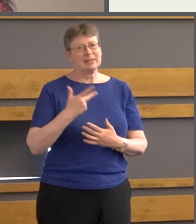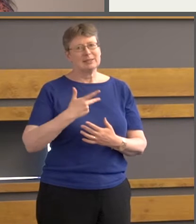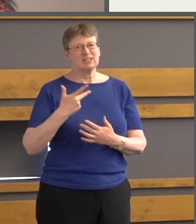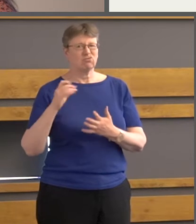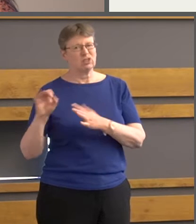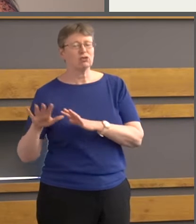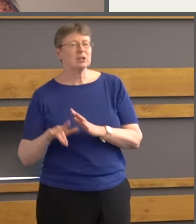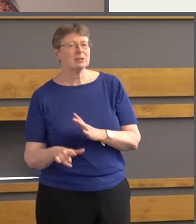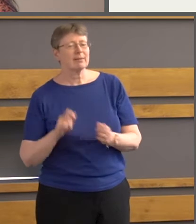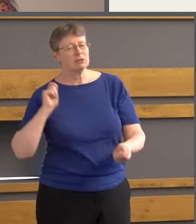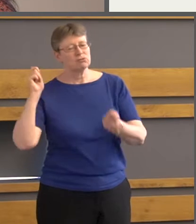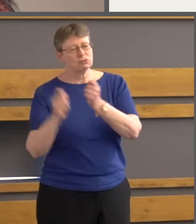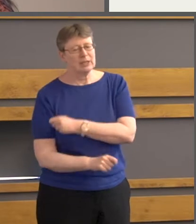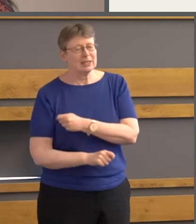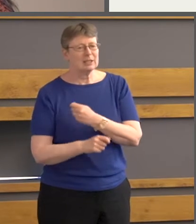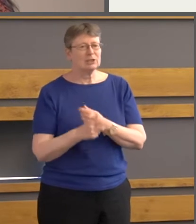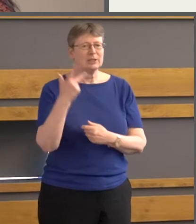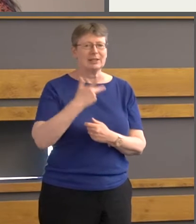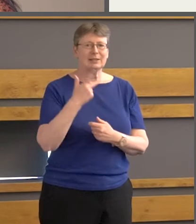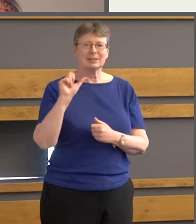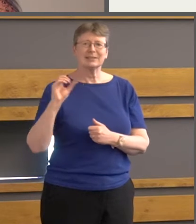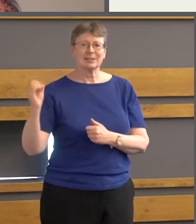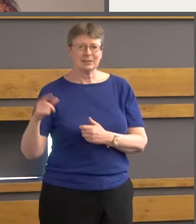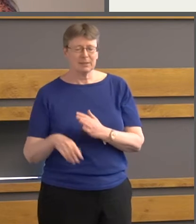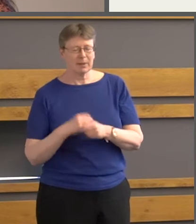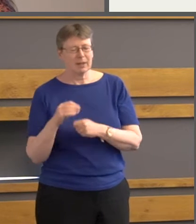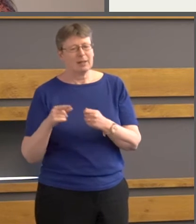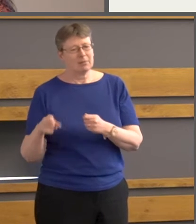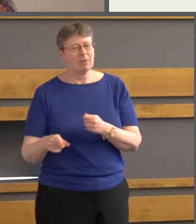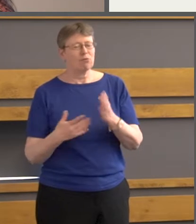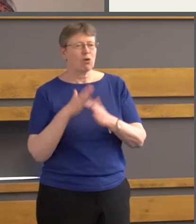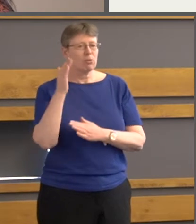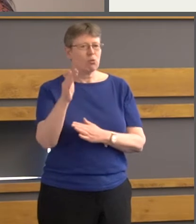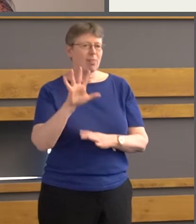and then from the 1860s, esparto grass was imported from North Africa.